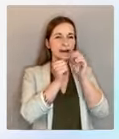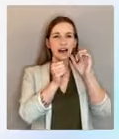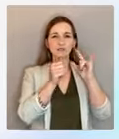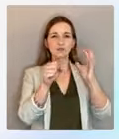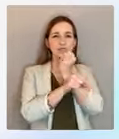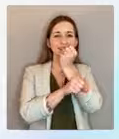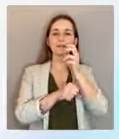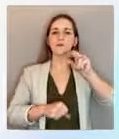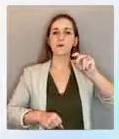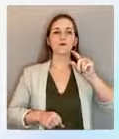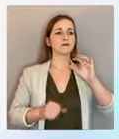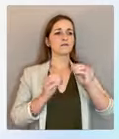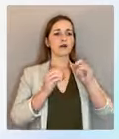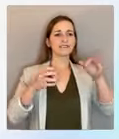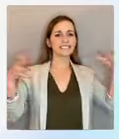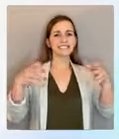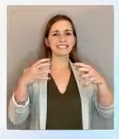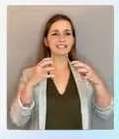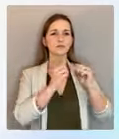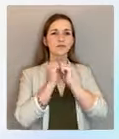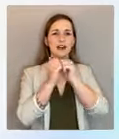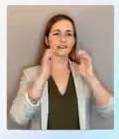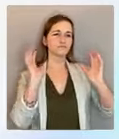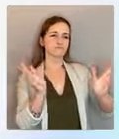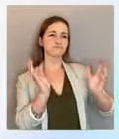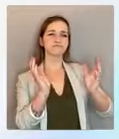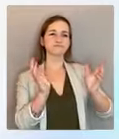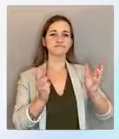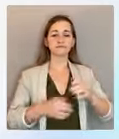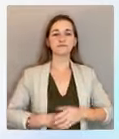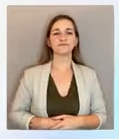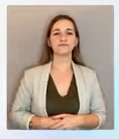It's really a catalyst for conversation, and it's something that you use when you can't talk to someone in person.